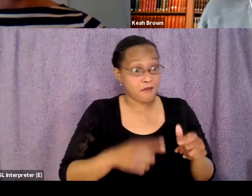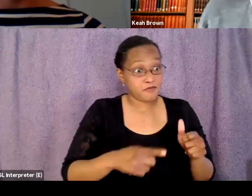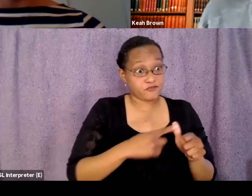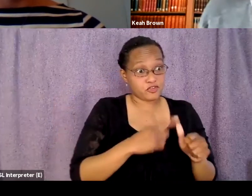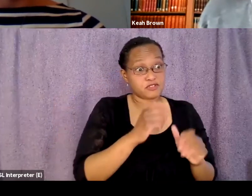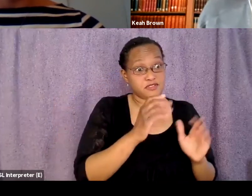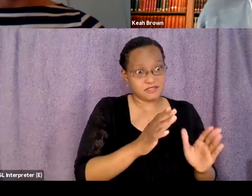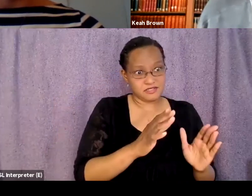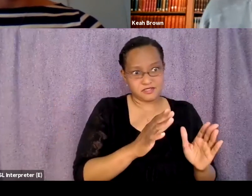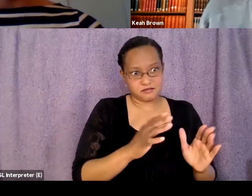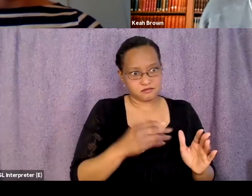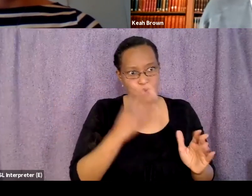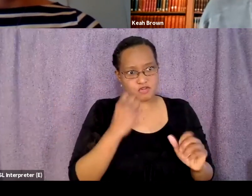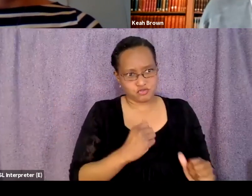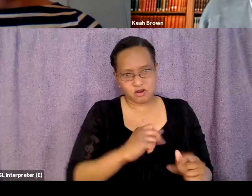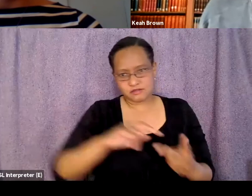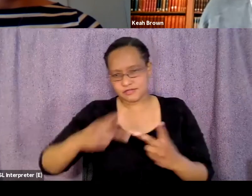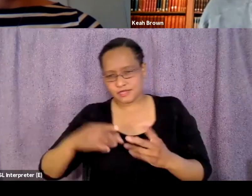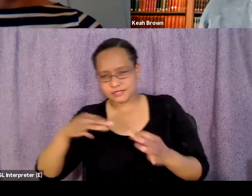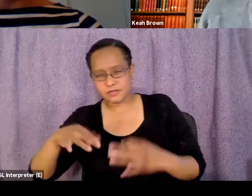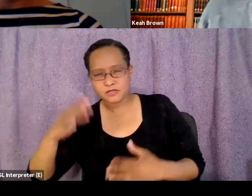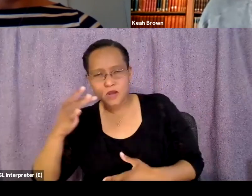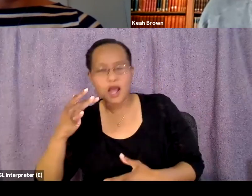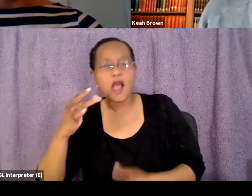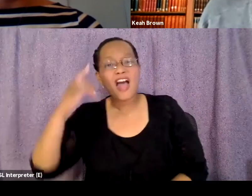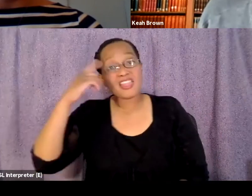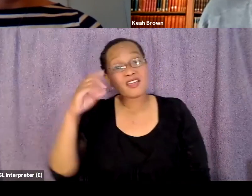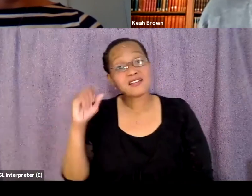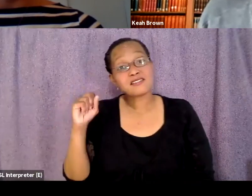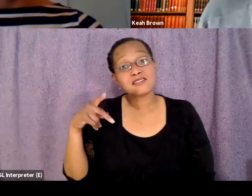that Special had Special had the same sort of issues that I think Speechless.